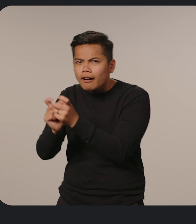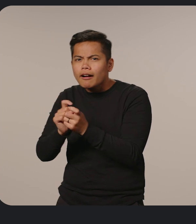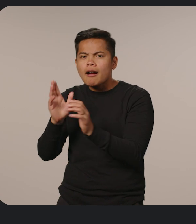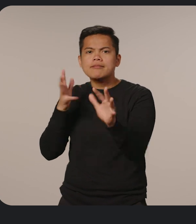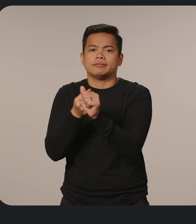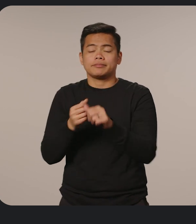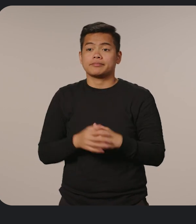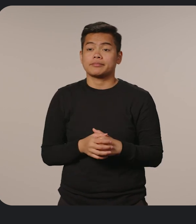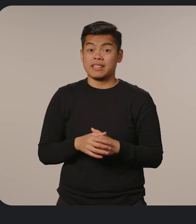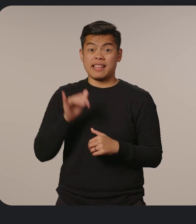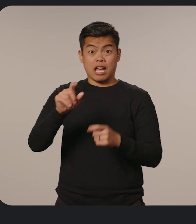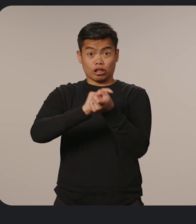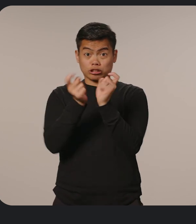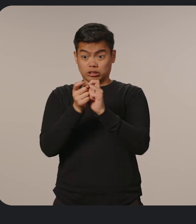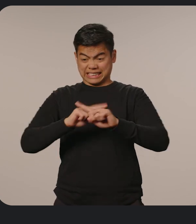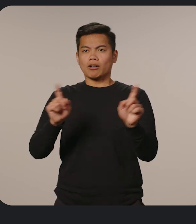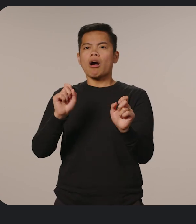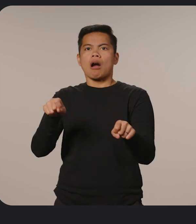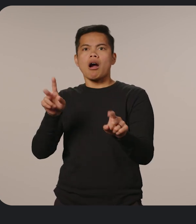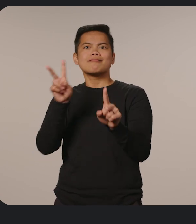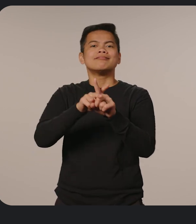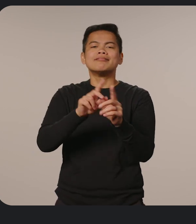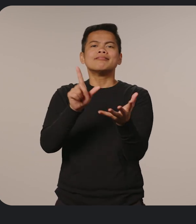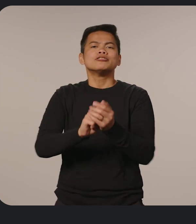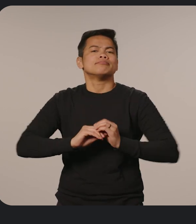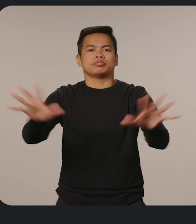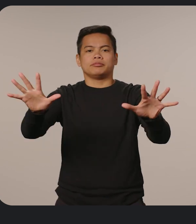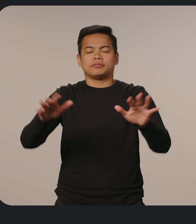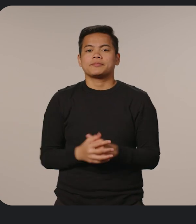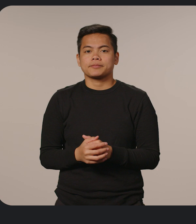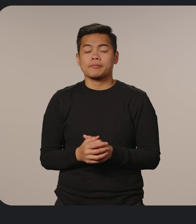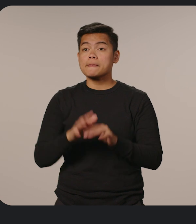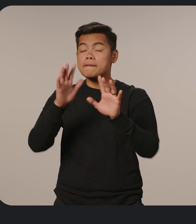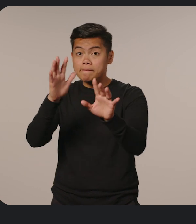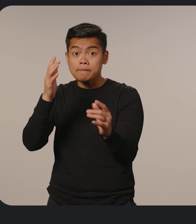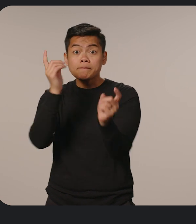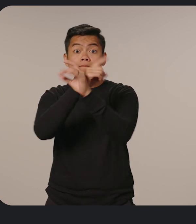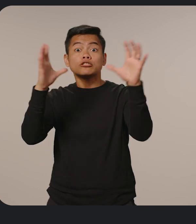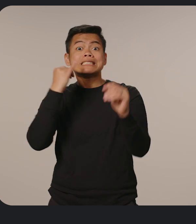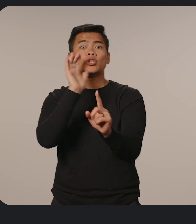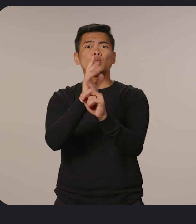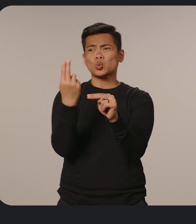and this way changes are applied as soon as they're published